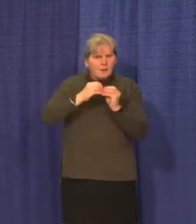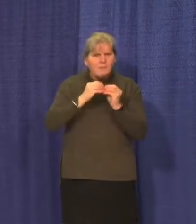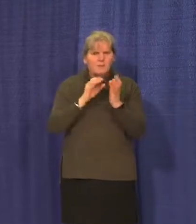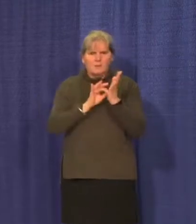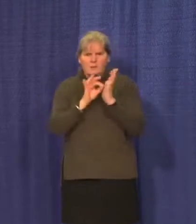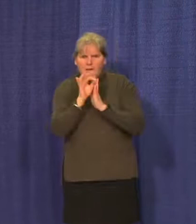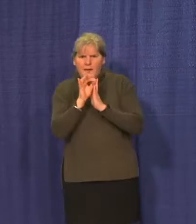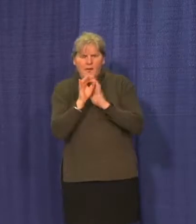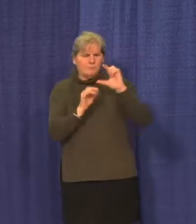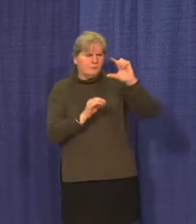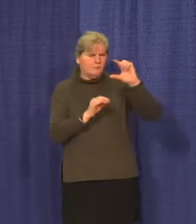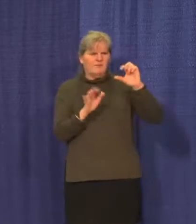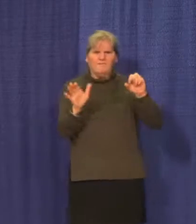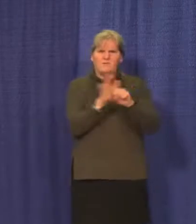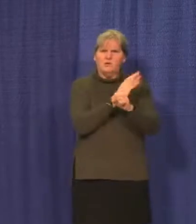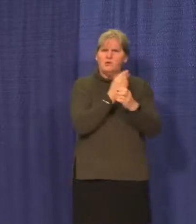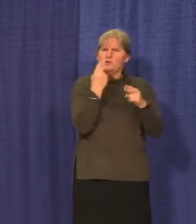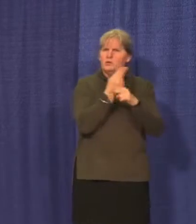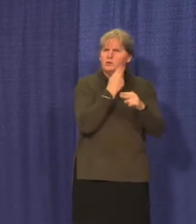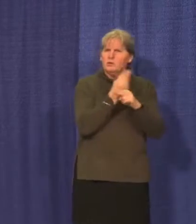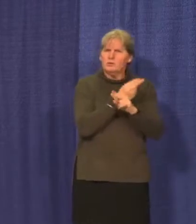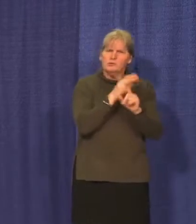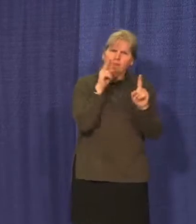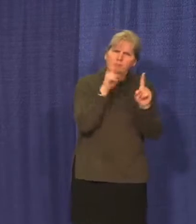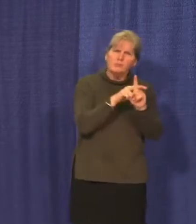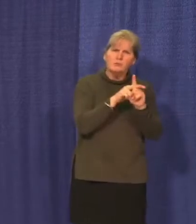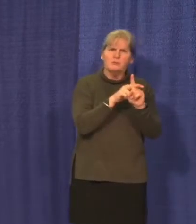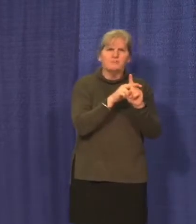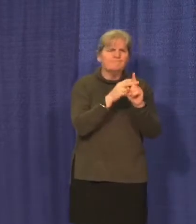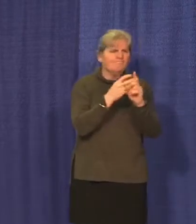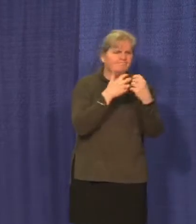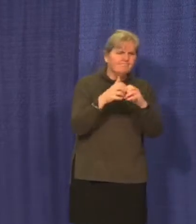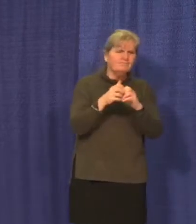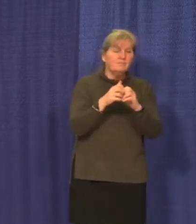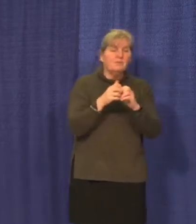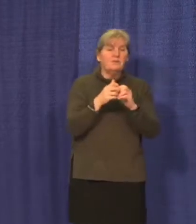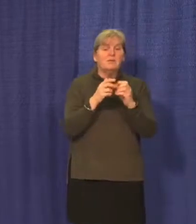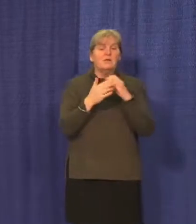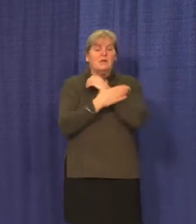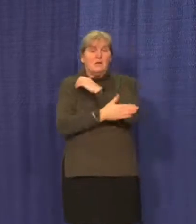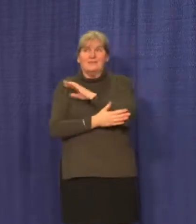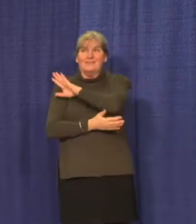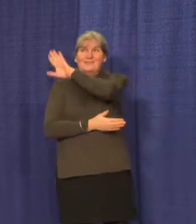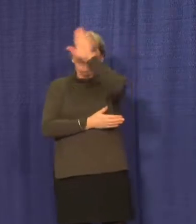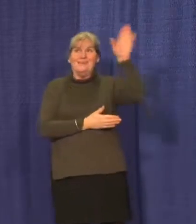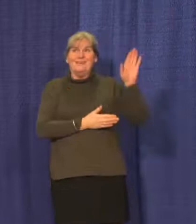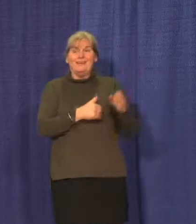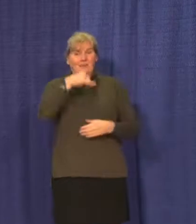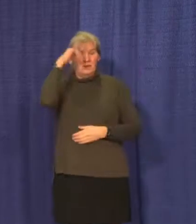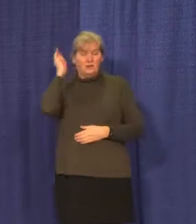each of these vials. That is extremely important, booking your appointments. In rural Yukon, clinics are open